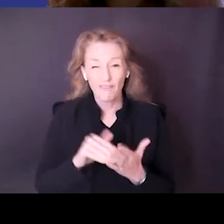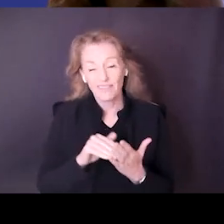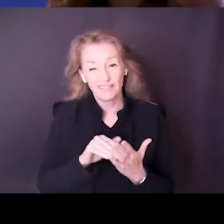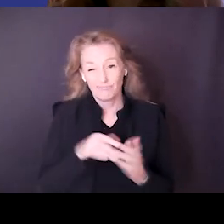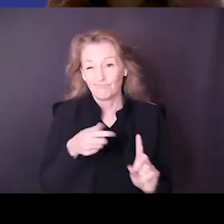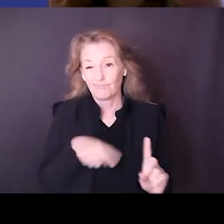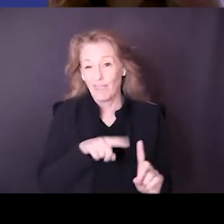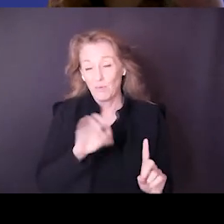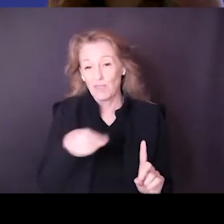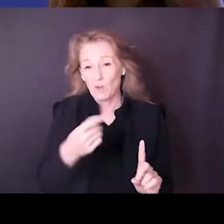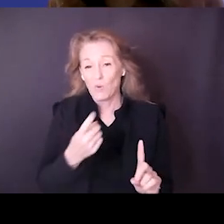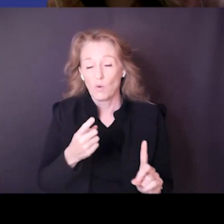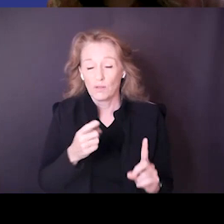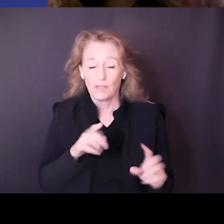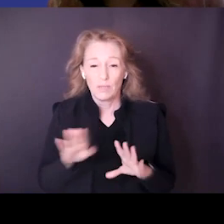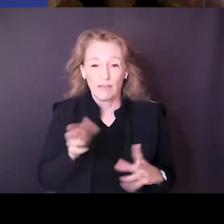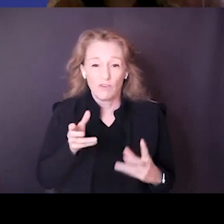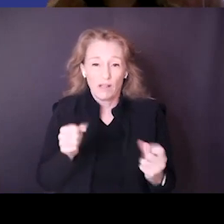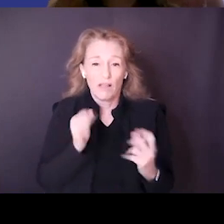PROVIDER IN HAD THEIR COMMUNITY.